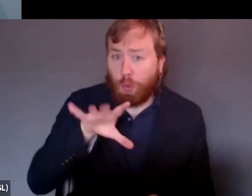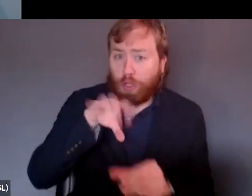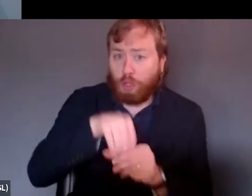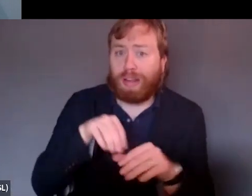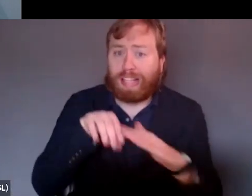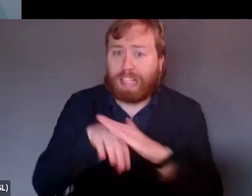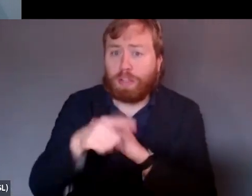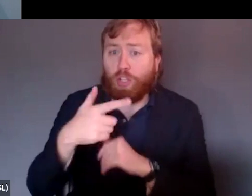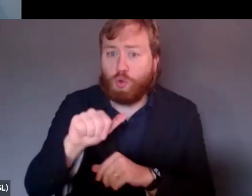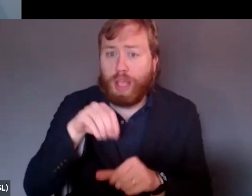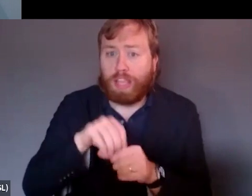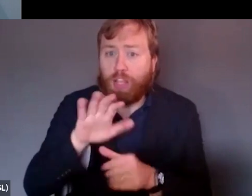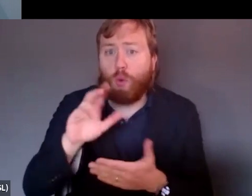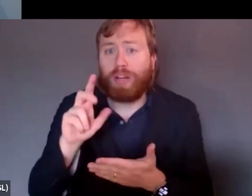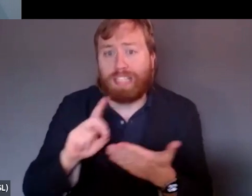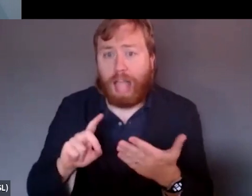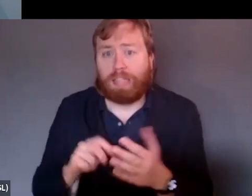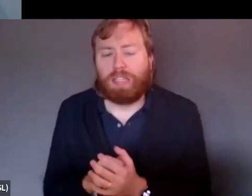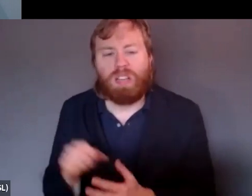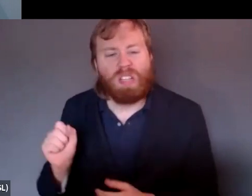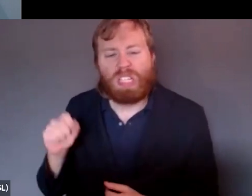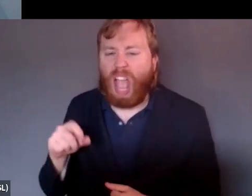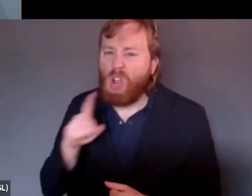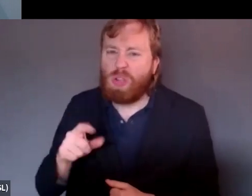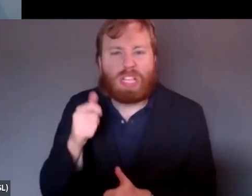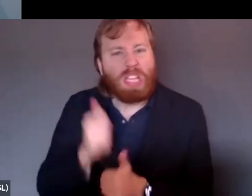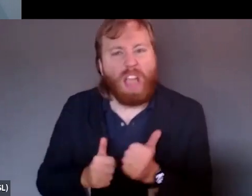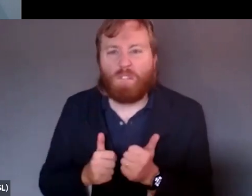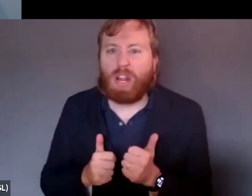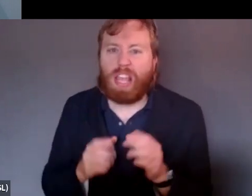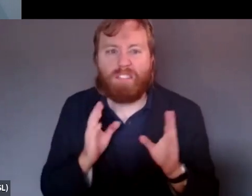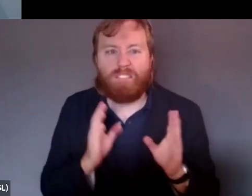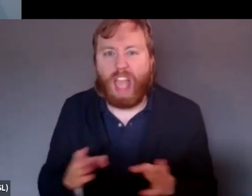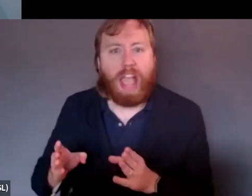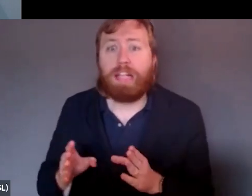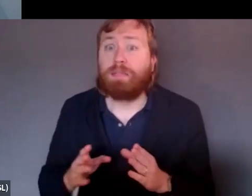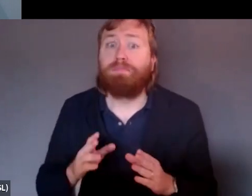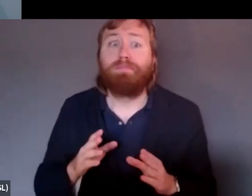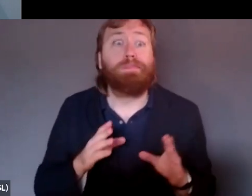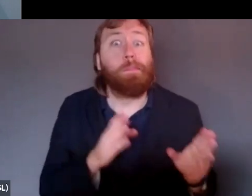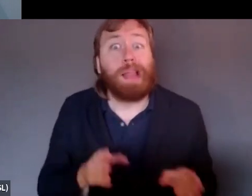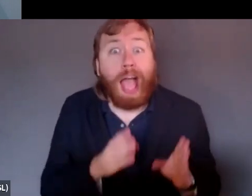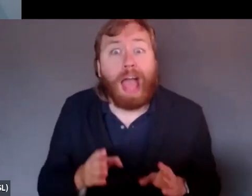there's accessibility QA really from every phase, including planning and architecture design for sure,